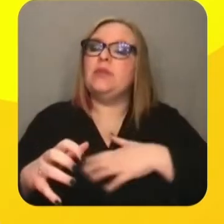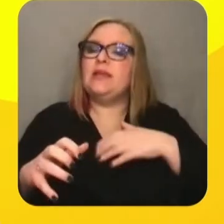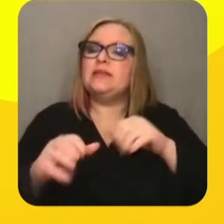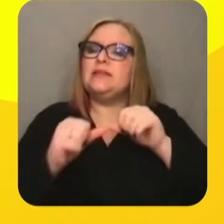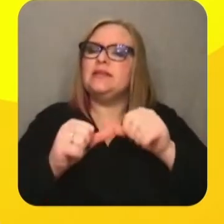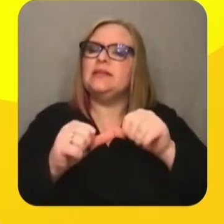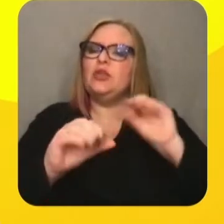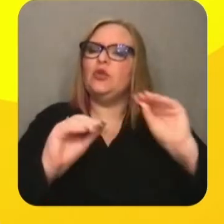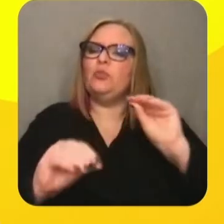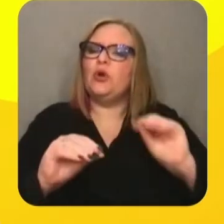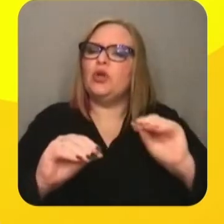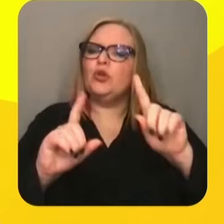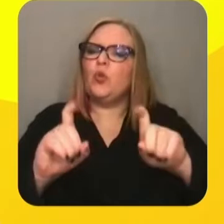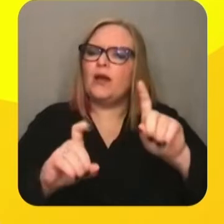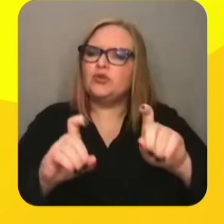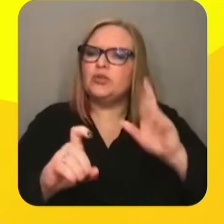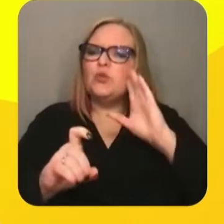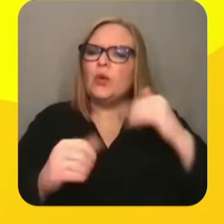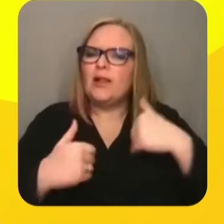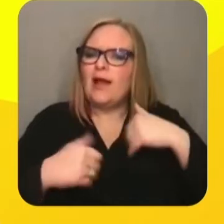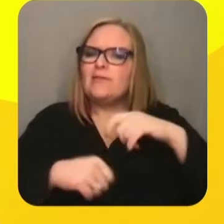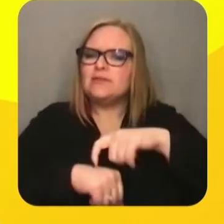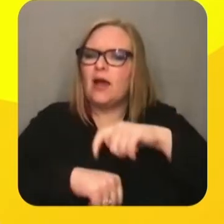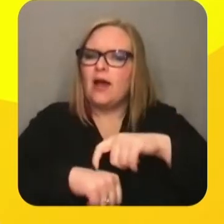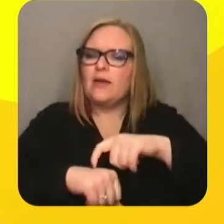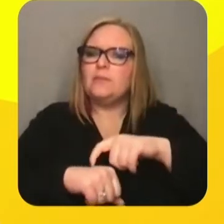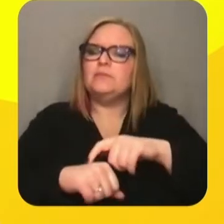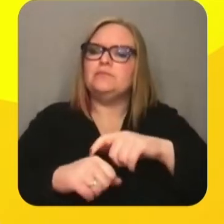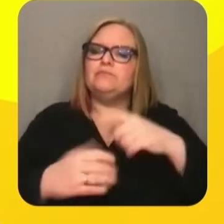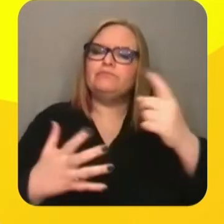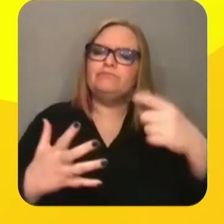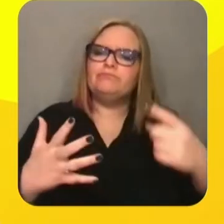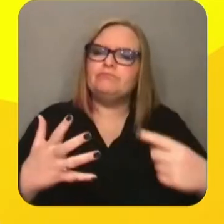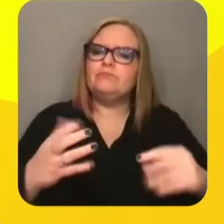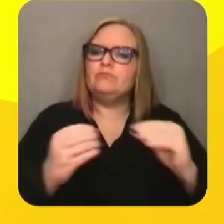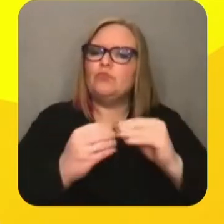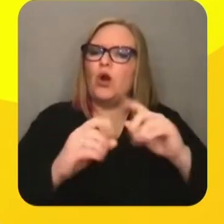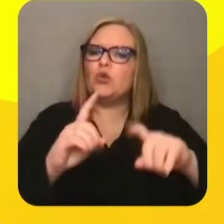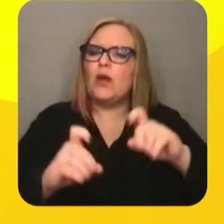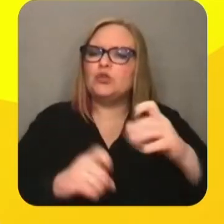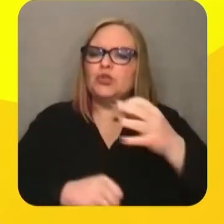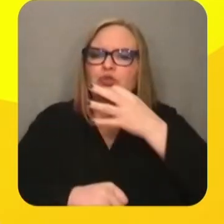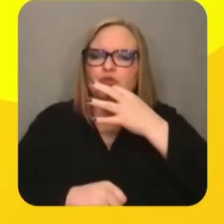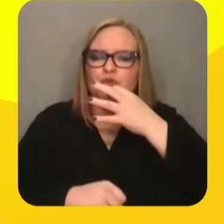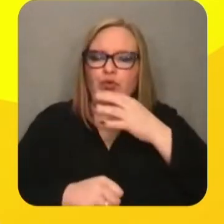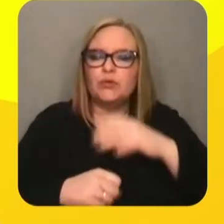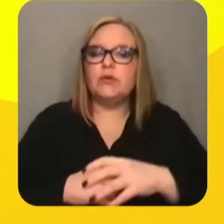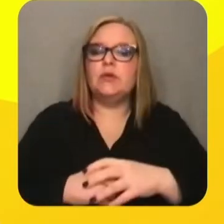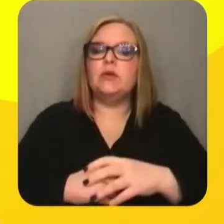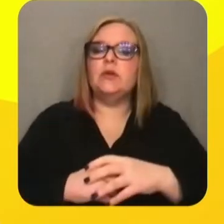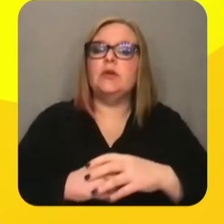We're gonna have some time to get to more of them shortly. So, the next question again is around the out